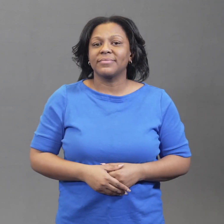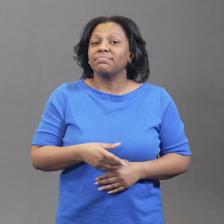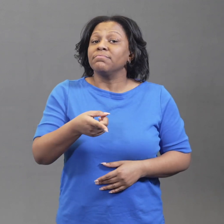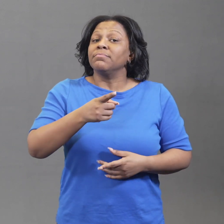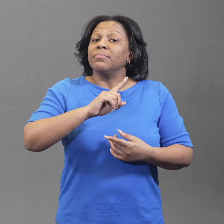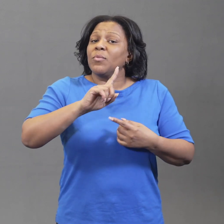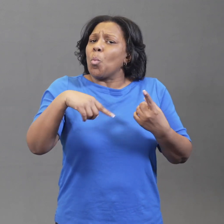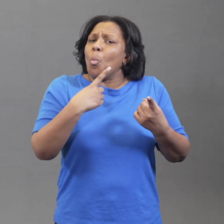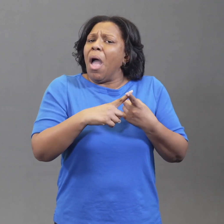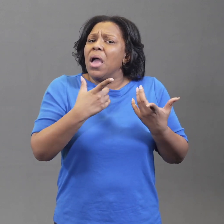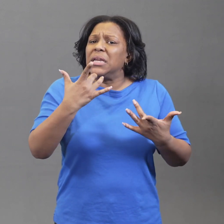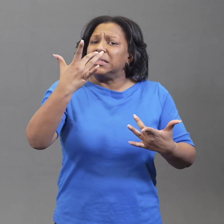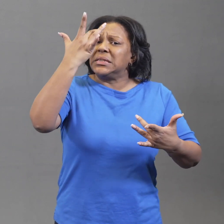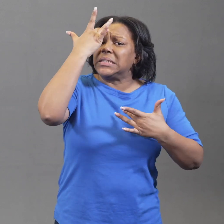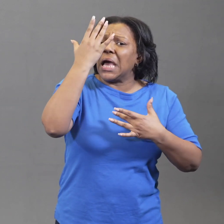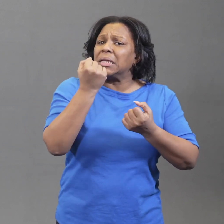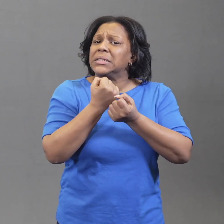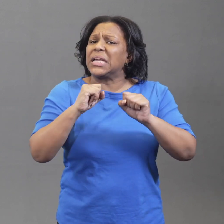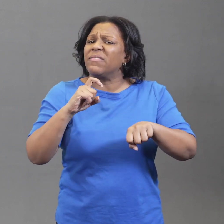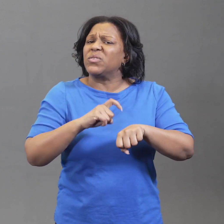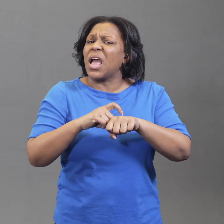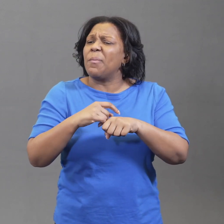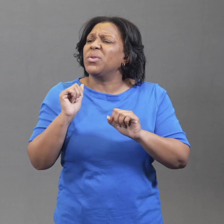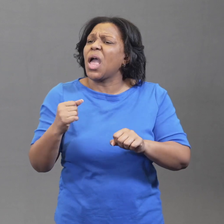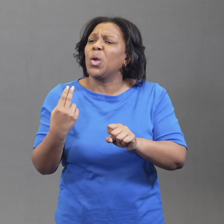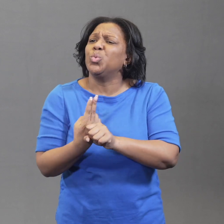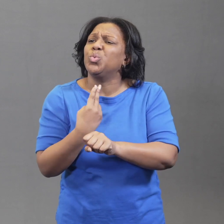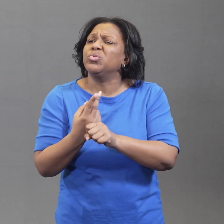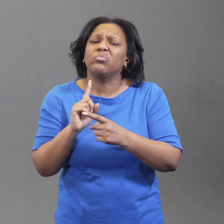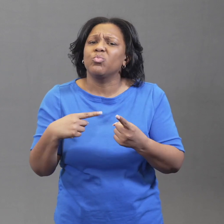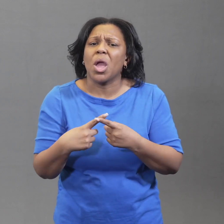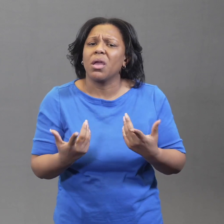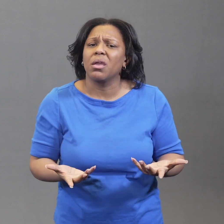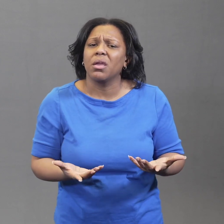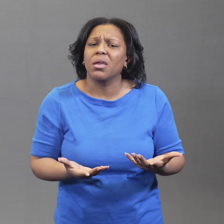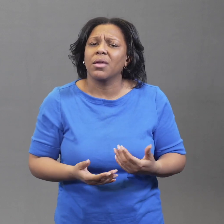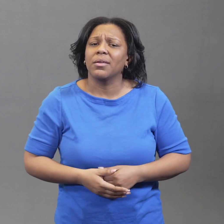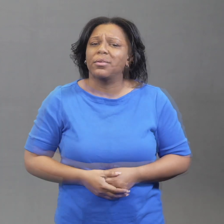When can you use sick and safe time?